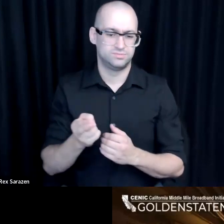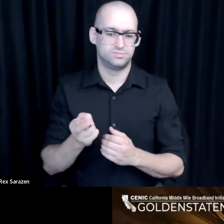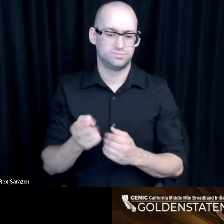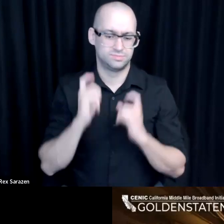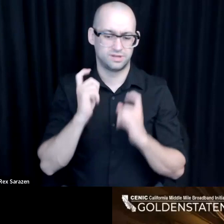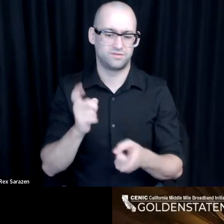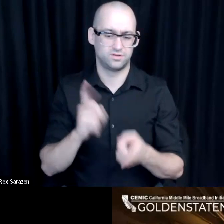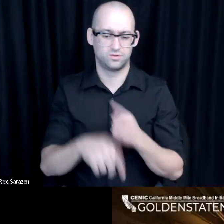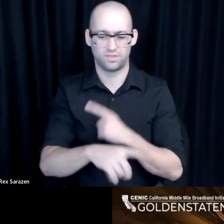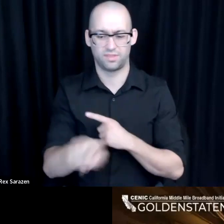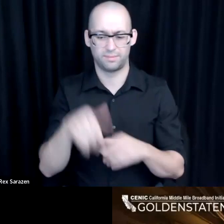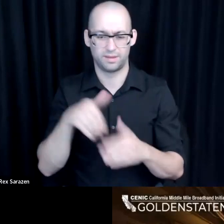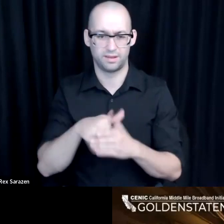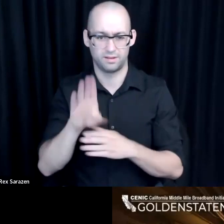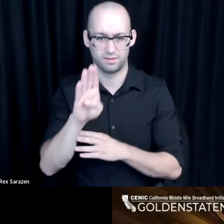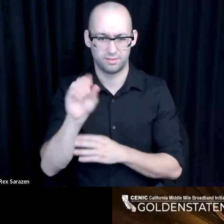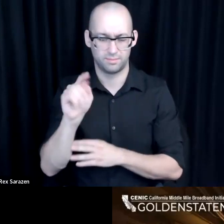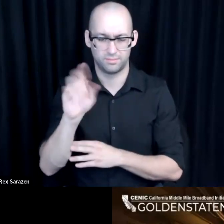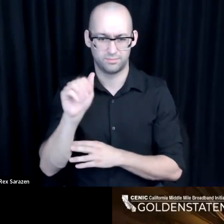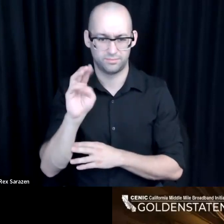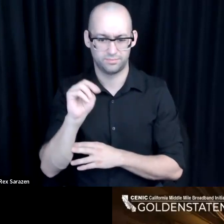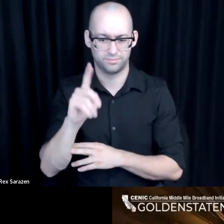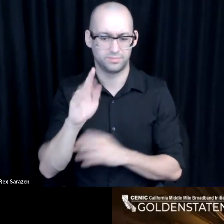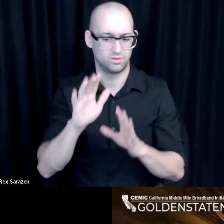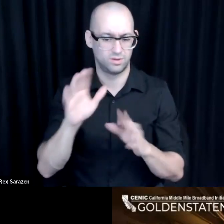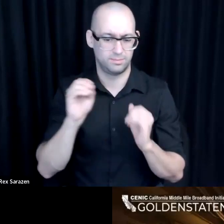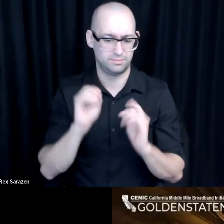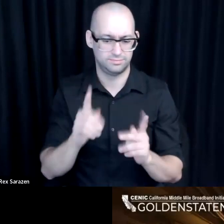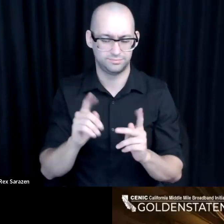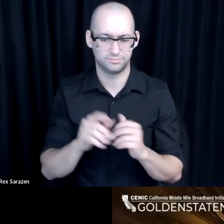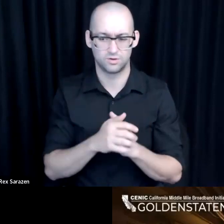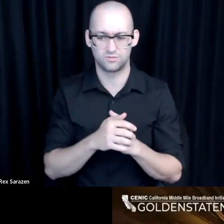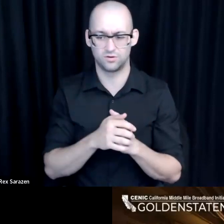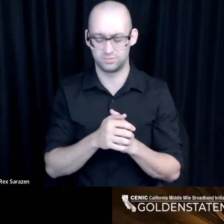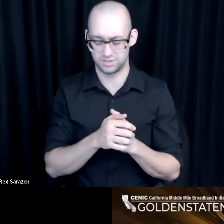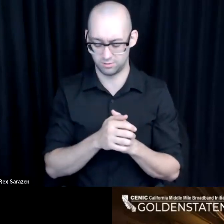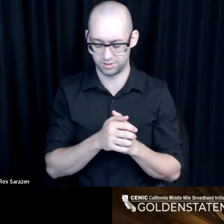It is an interesting opportunity. The next one is next week in Mohawk, Akwesasne, New York.